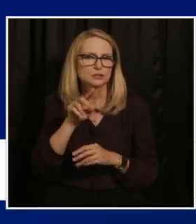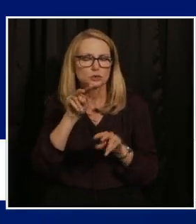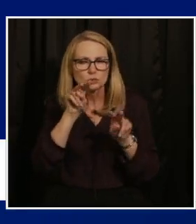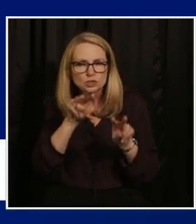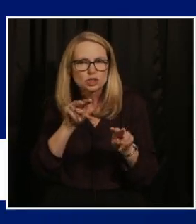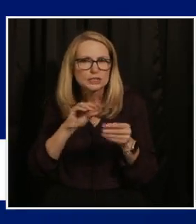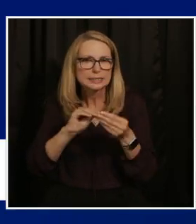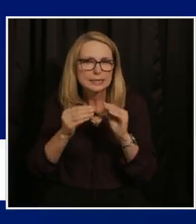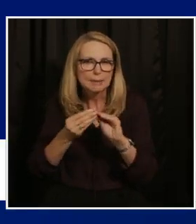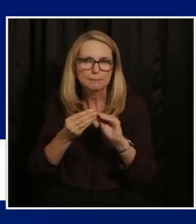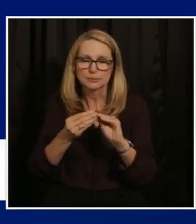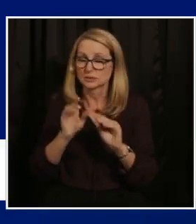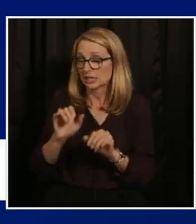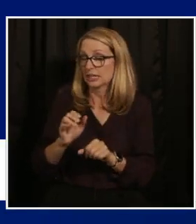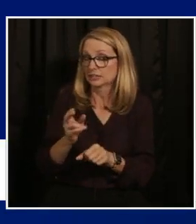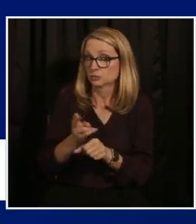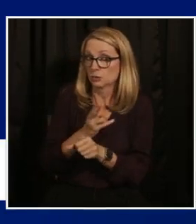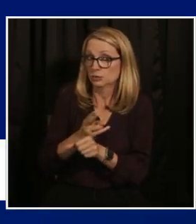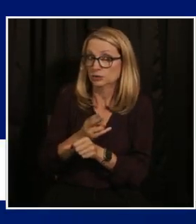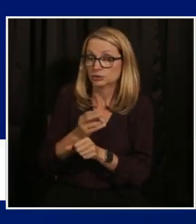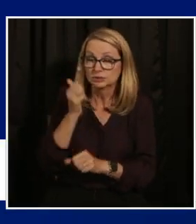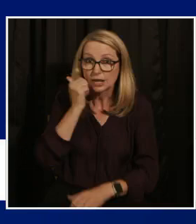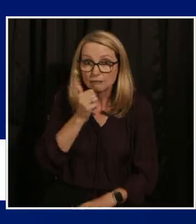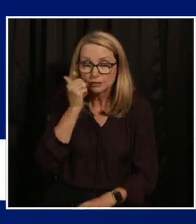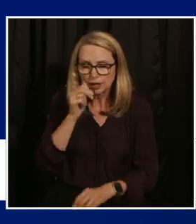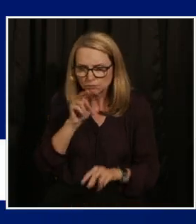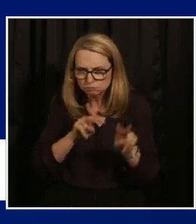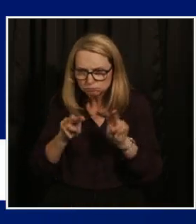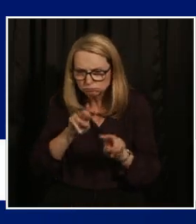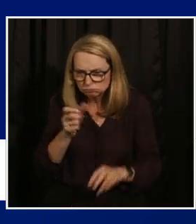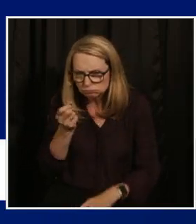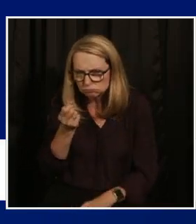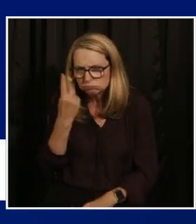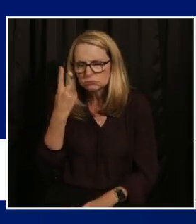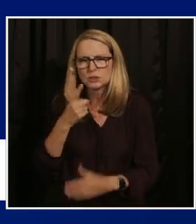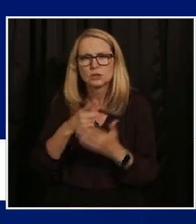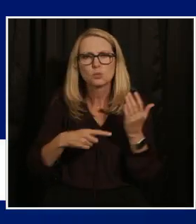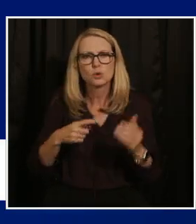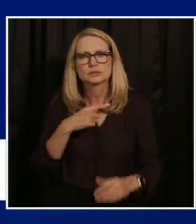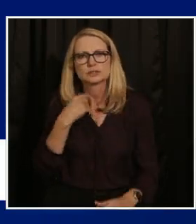data that we are using and interpreting to really try and understand the risk of of becoming a case